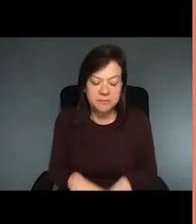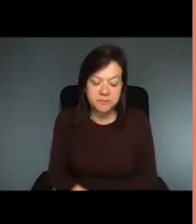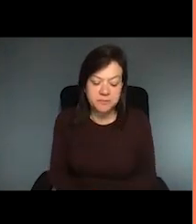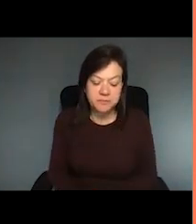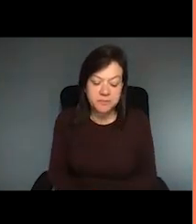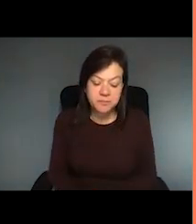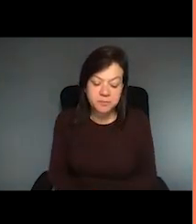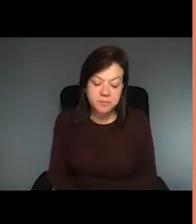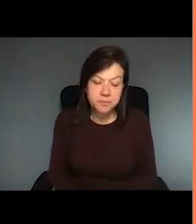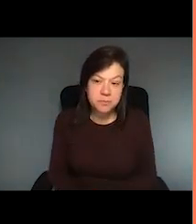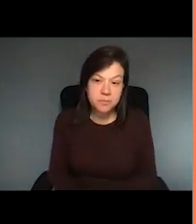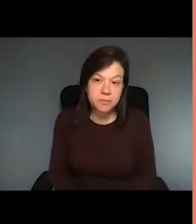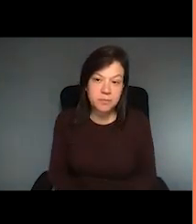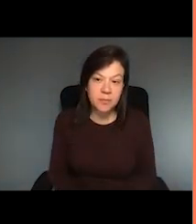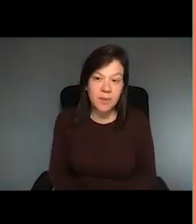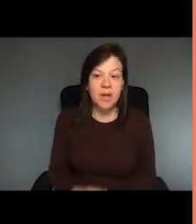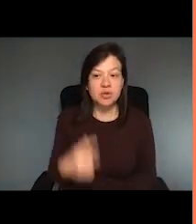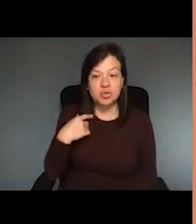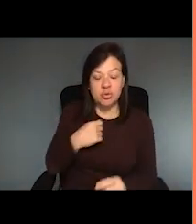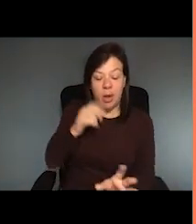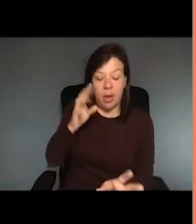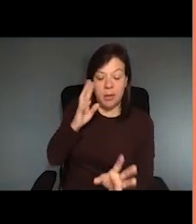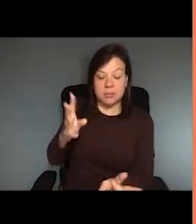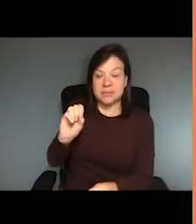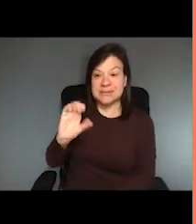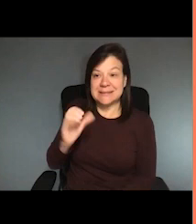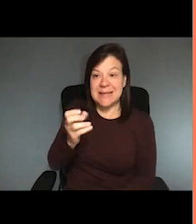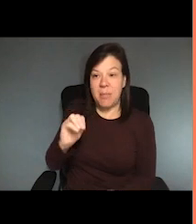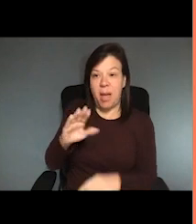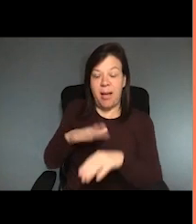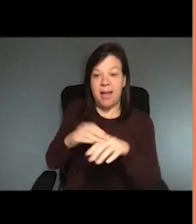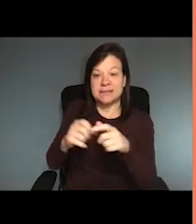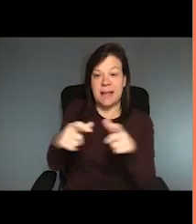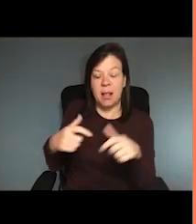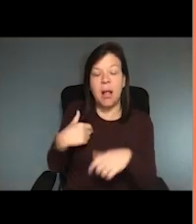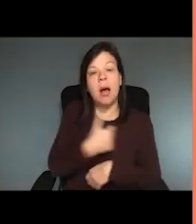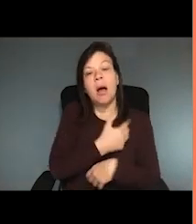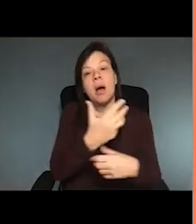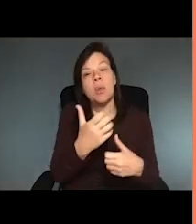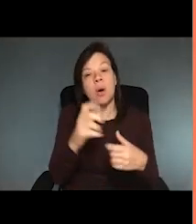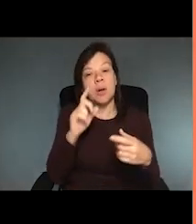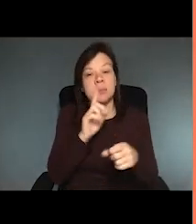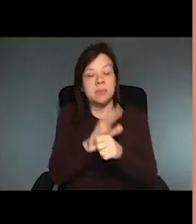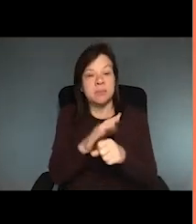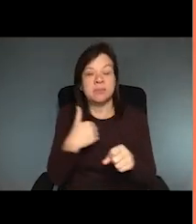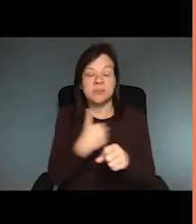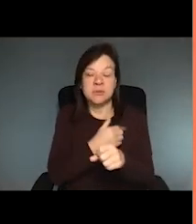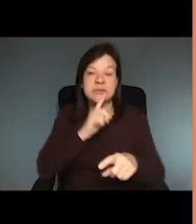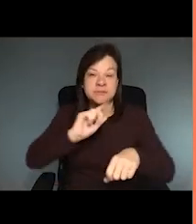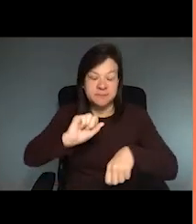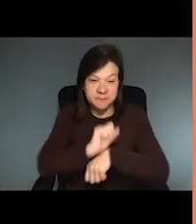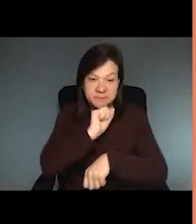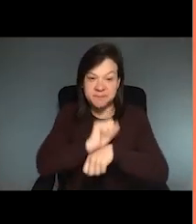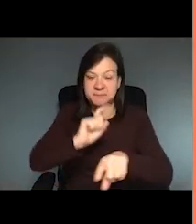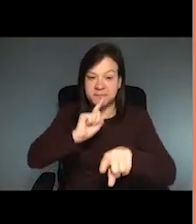UP TO THE SITE AT SCALE. I WANTED TO MAKE SURE THAT THERE WAS A TRIED AND TRUE